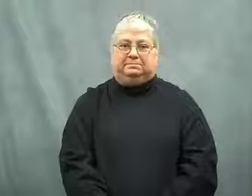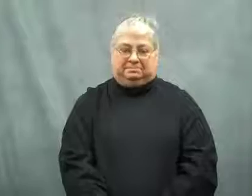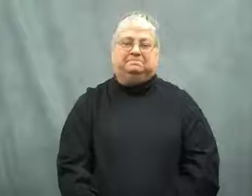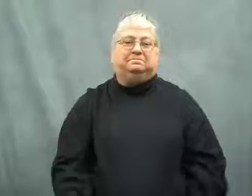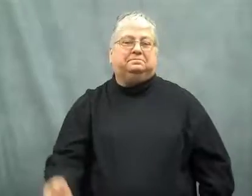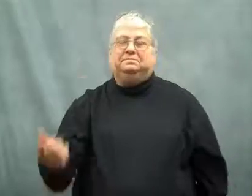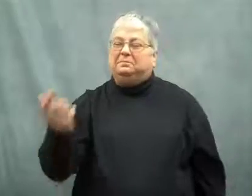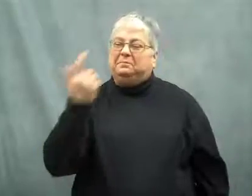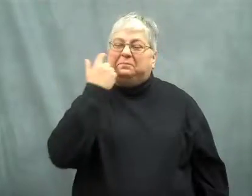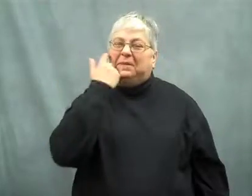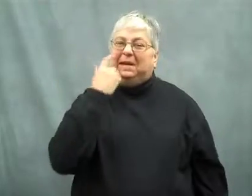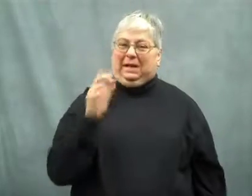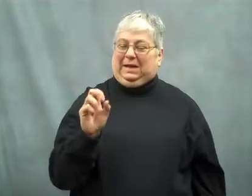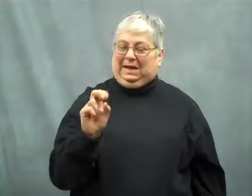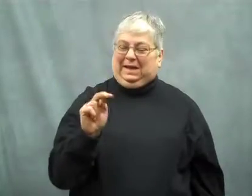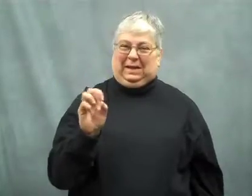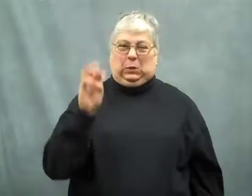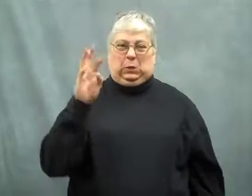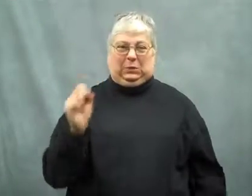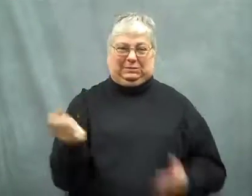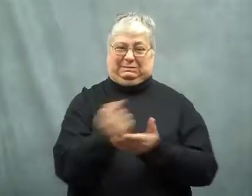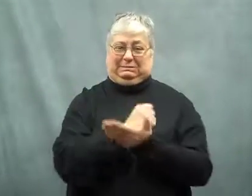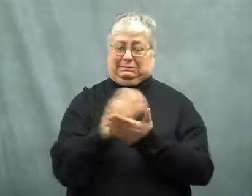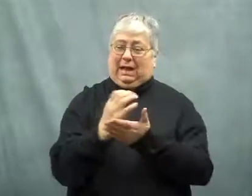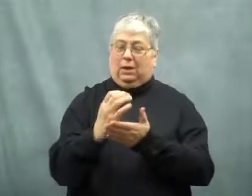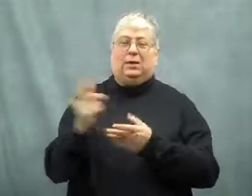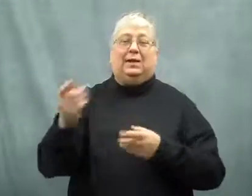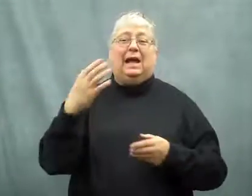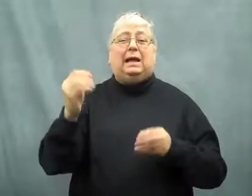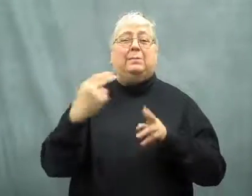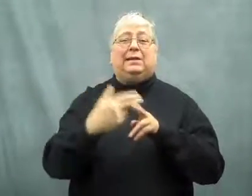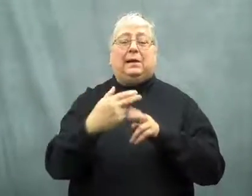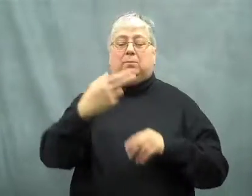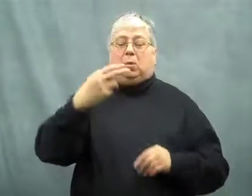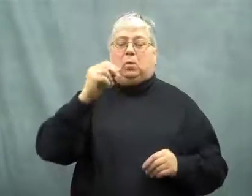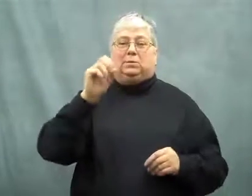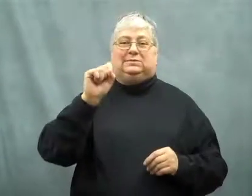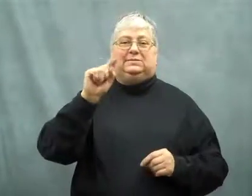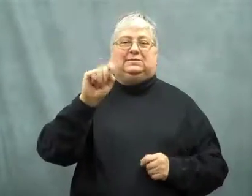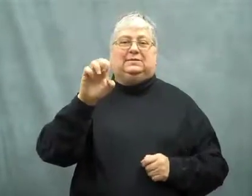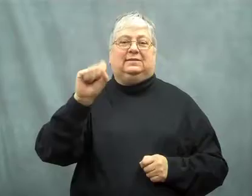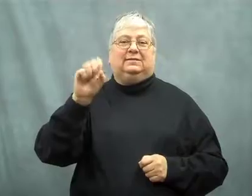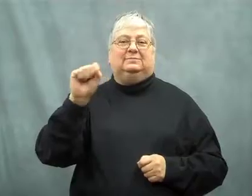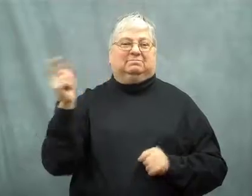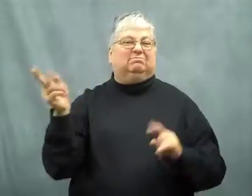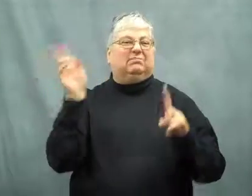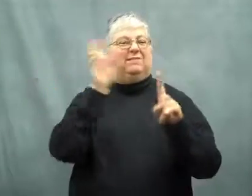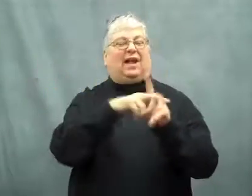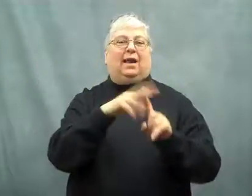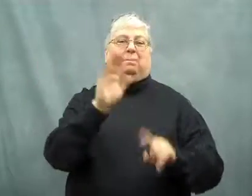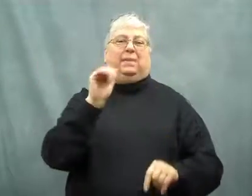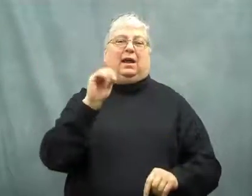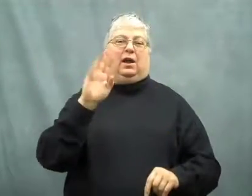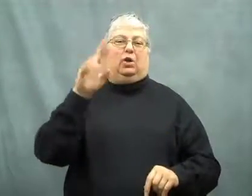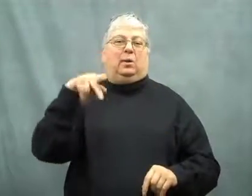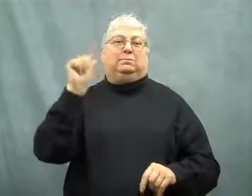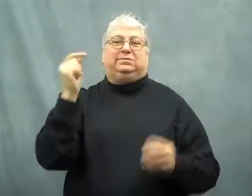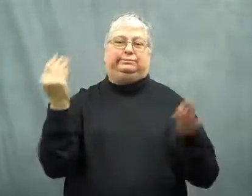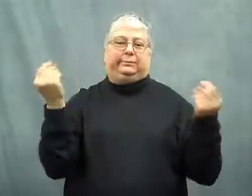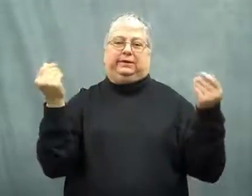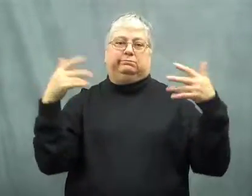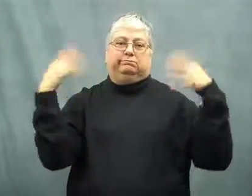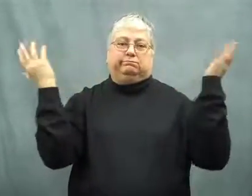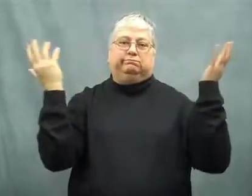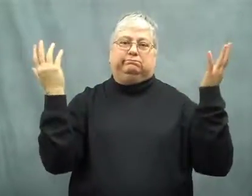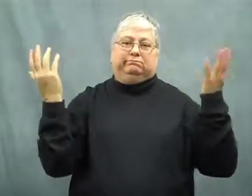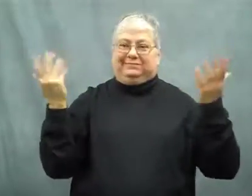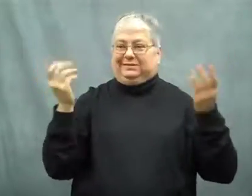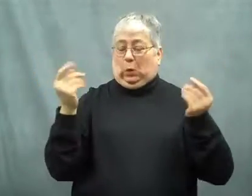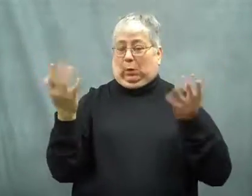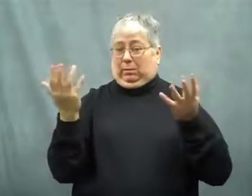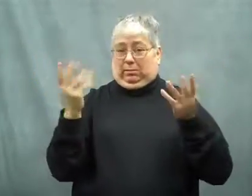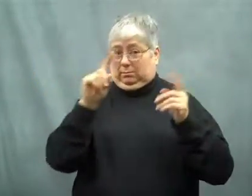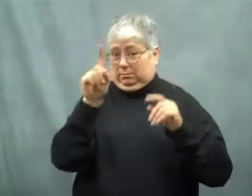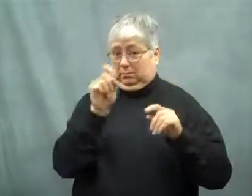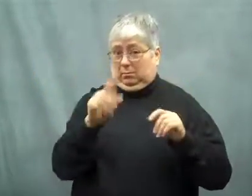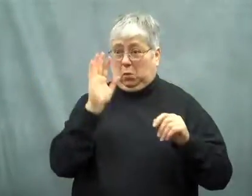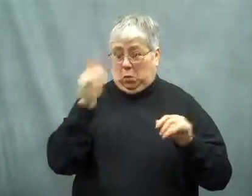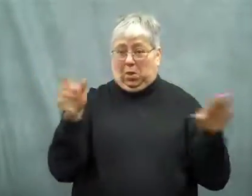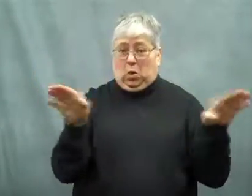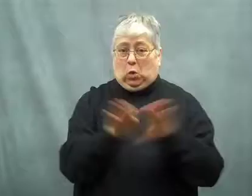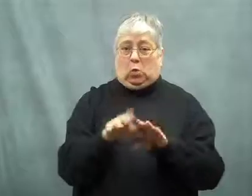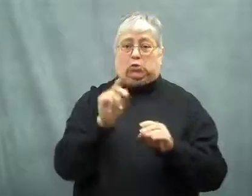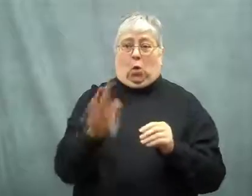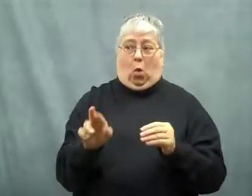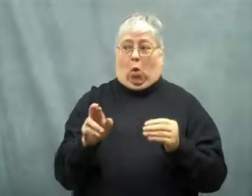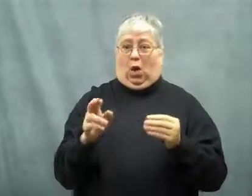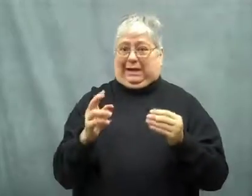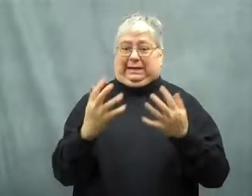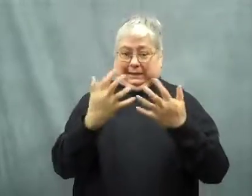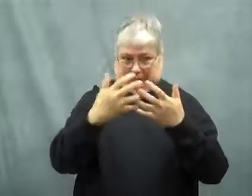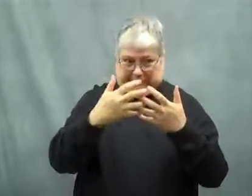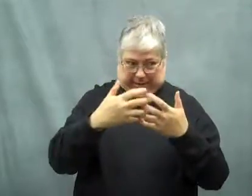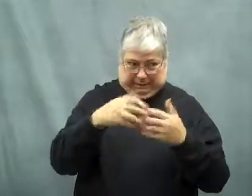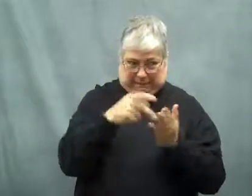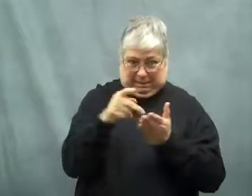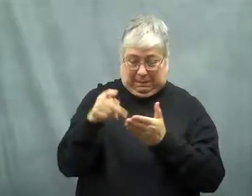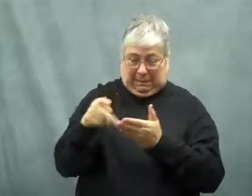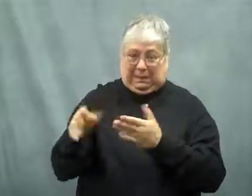It hit the news recently that the Hostess company has filed for bankruptcy.